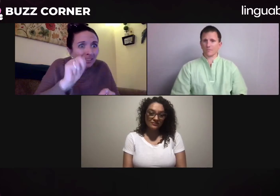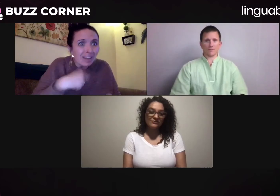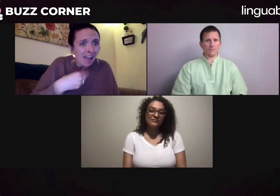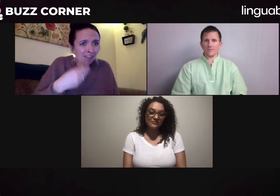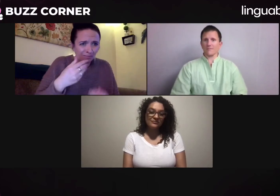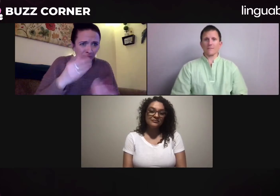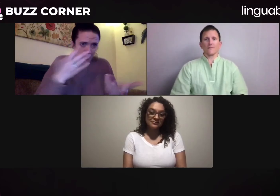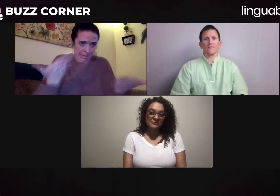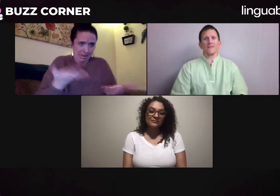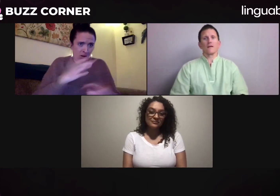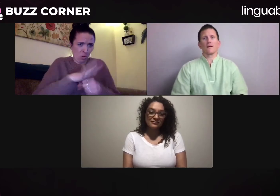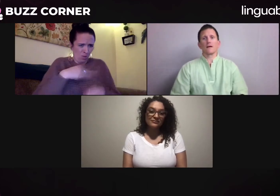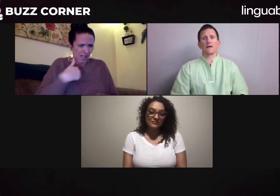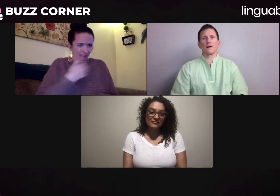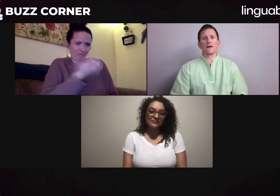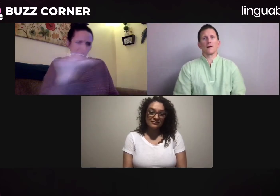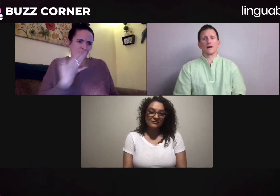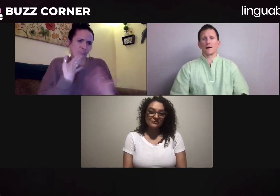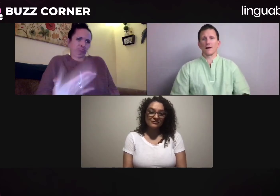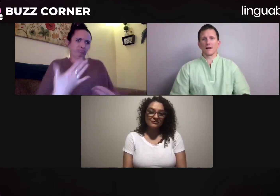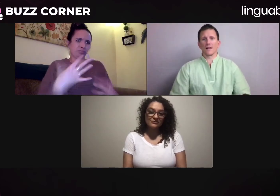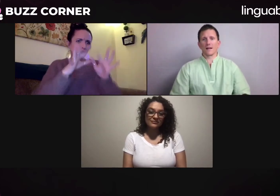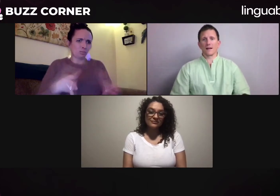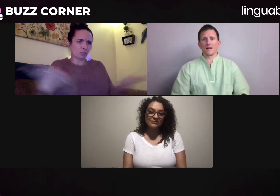Okay, so locally here I have a few interpreters